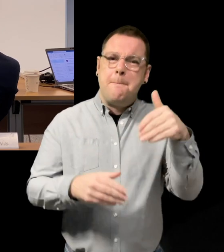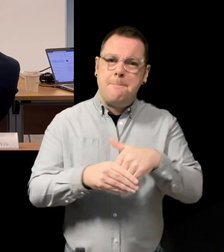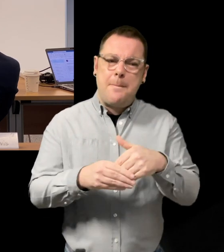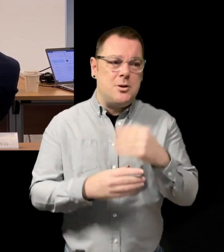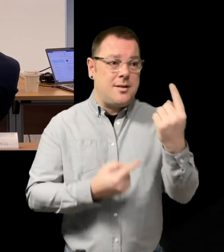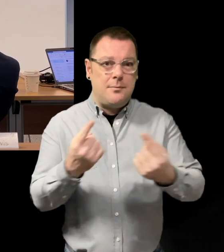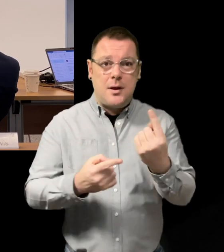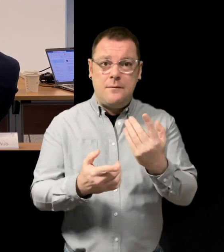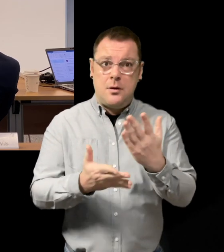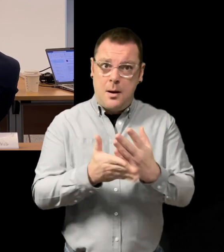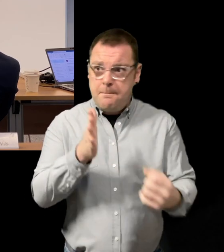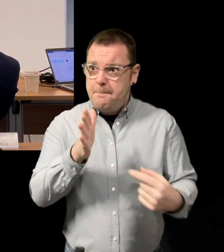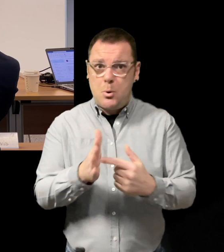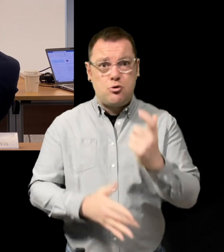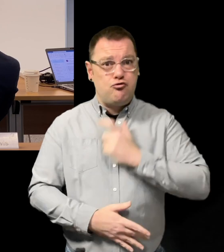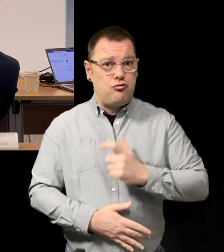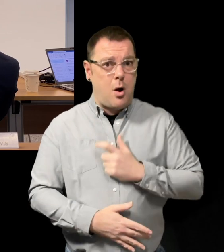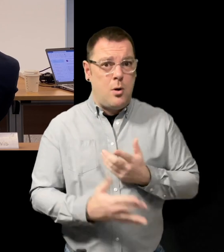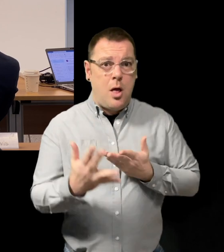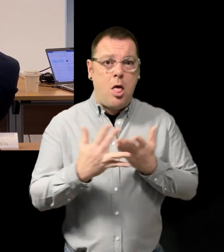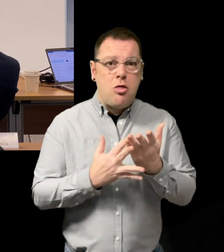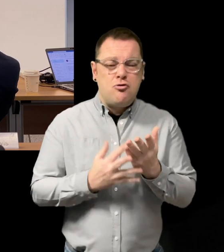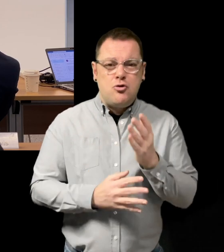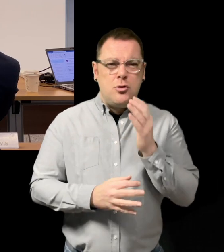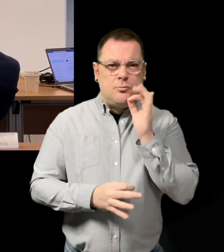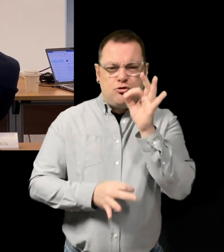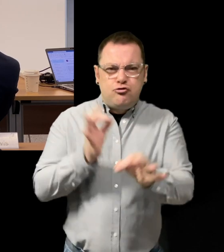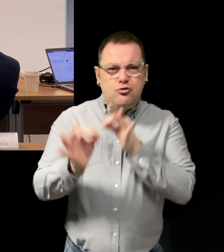play a significant role in that through the scrutiny system in place.